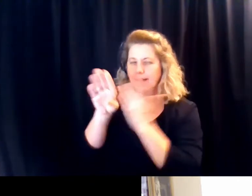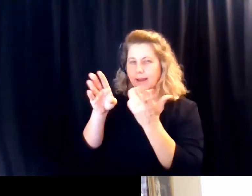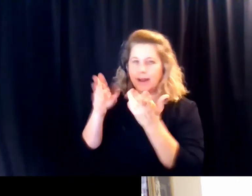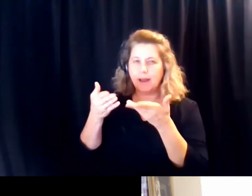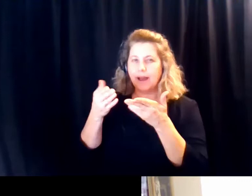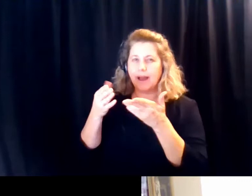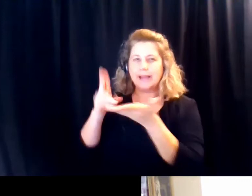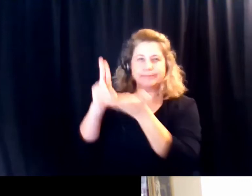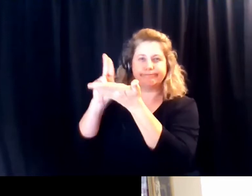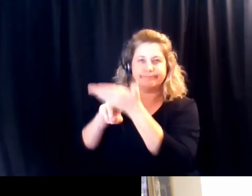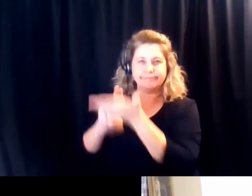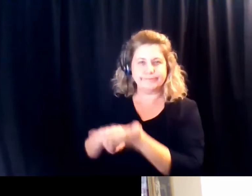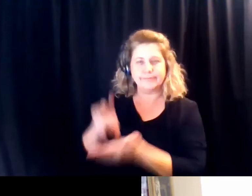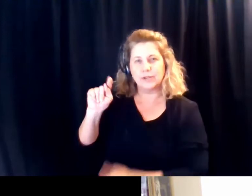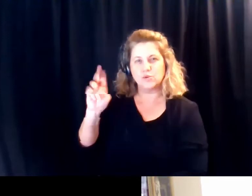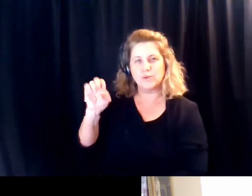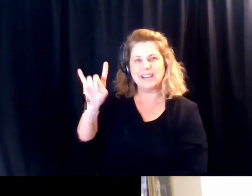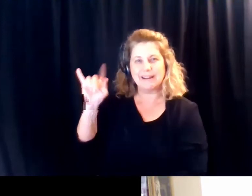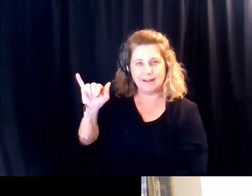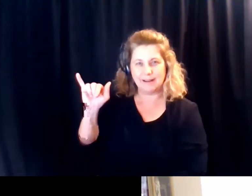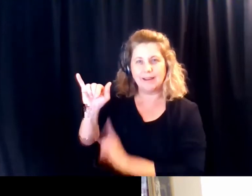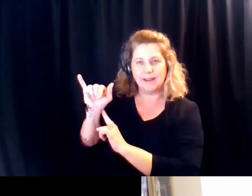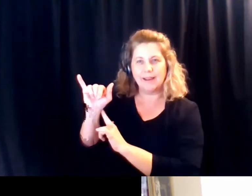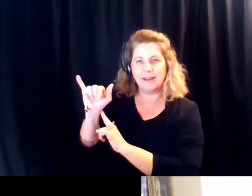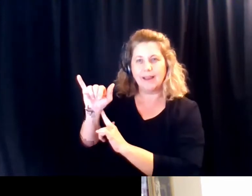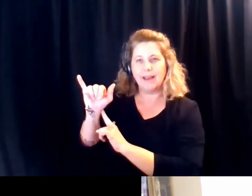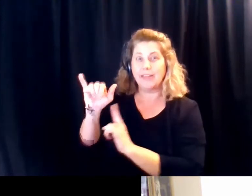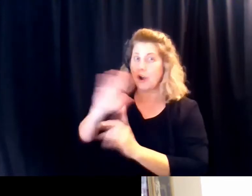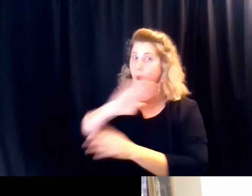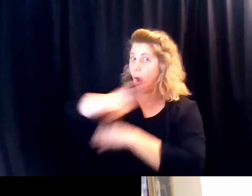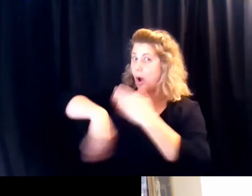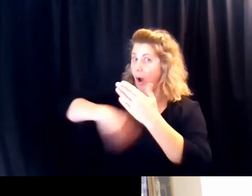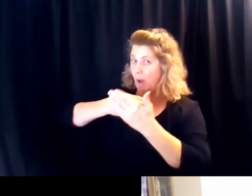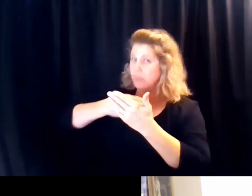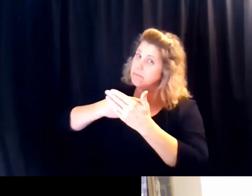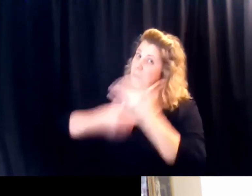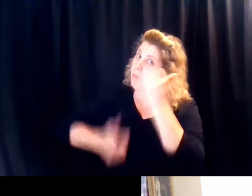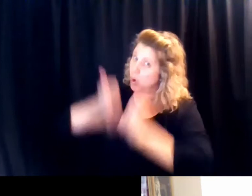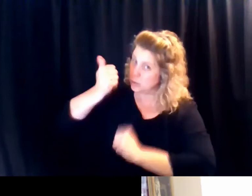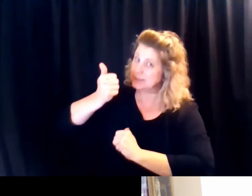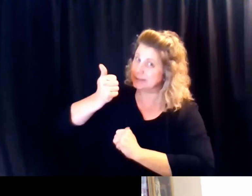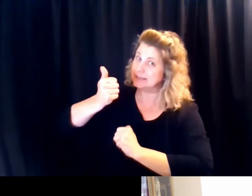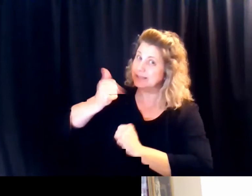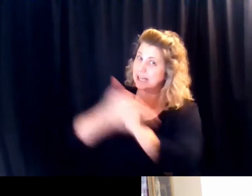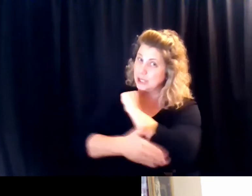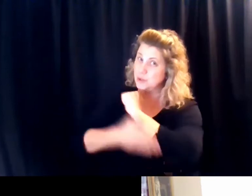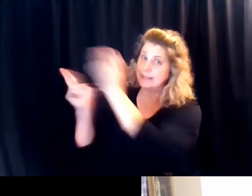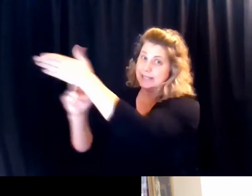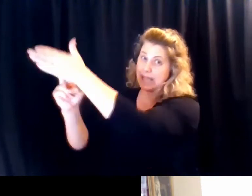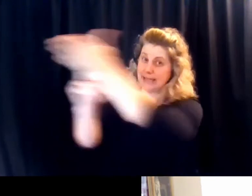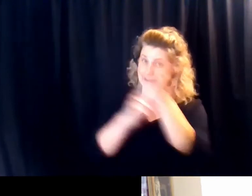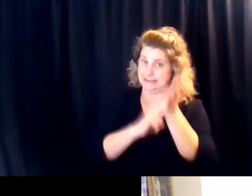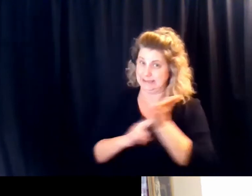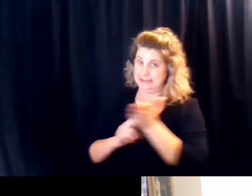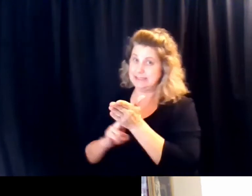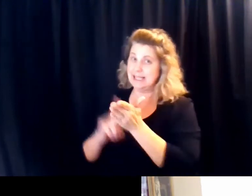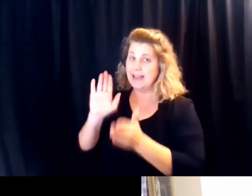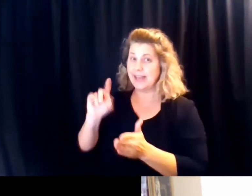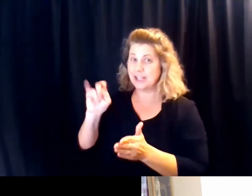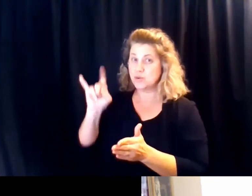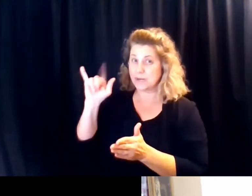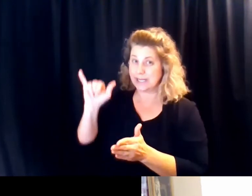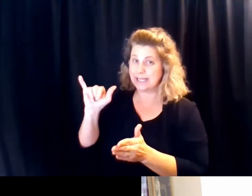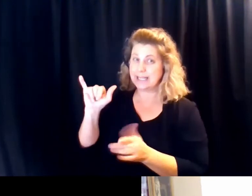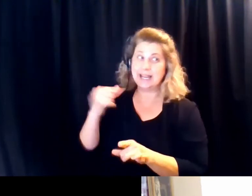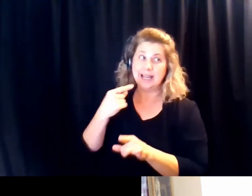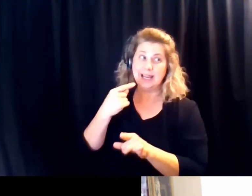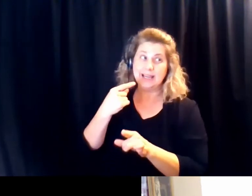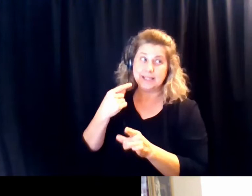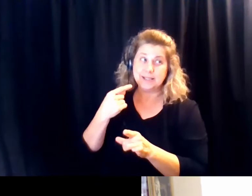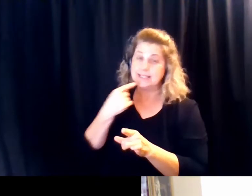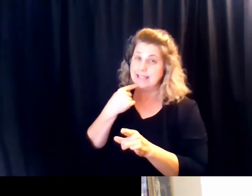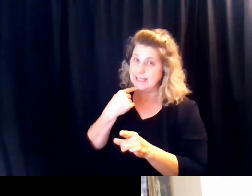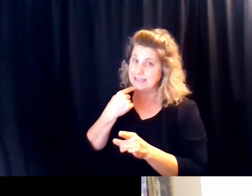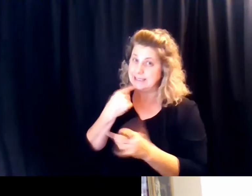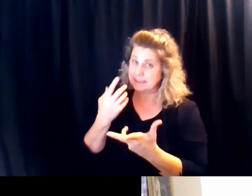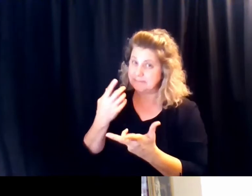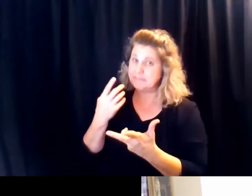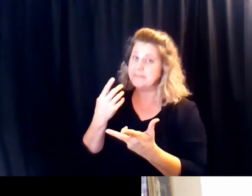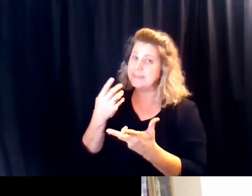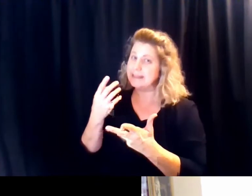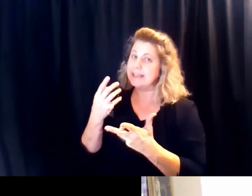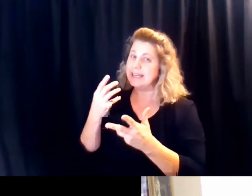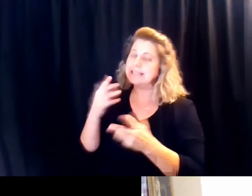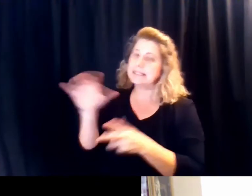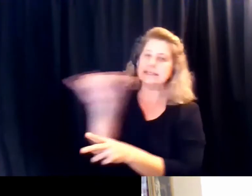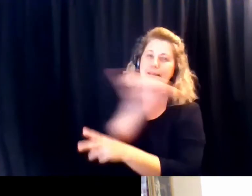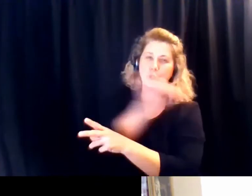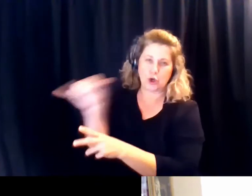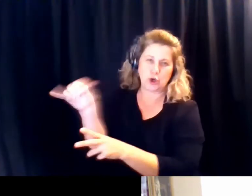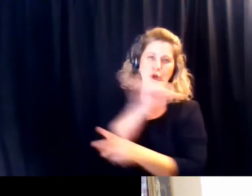Judith Heumann: And it allowed me to do a number of things. One, I work within the Department of State, which had I don't know 40 50,000 employees around the world to begin to get them to understand why.